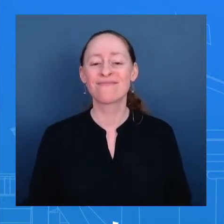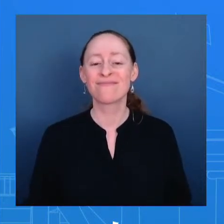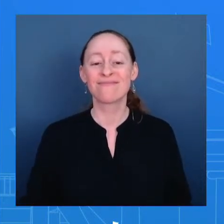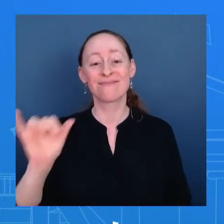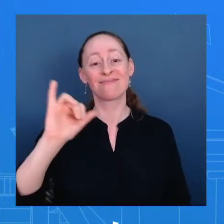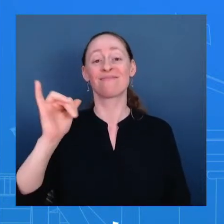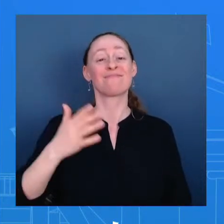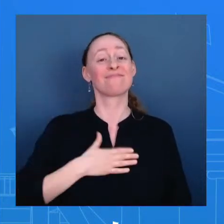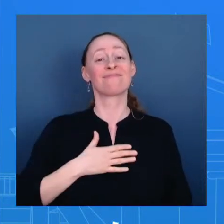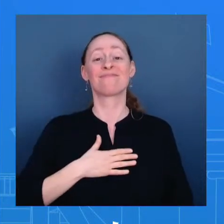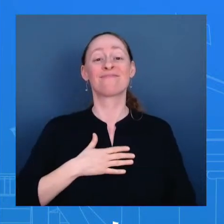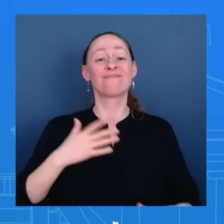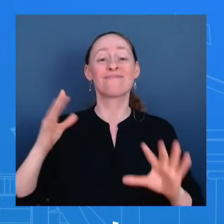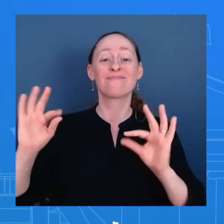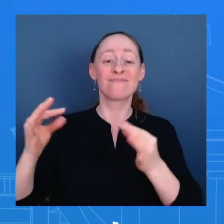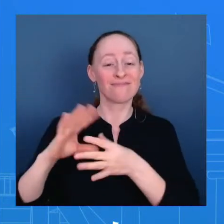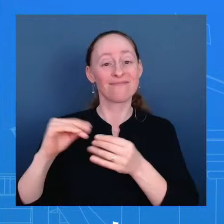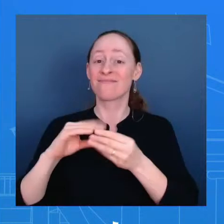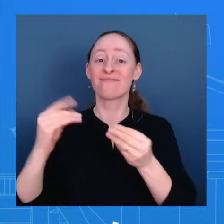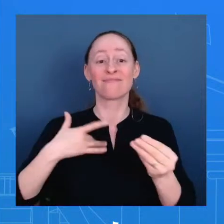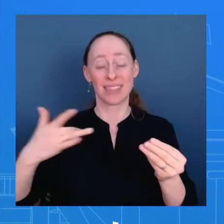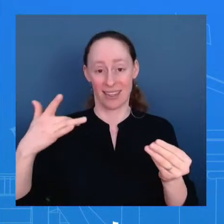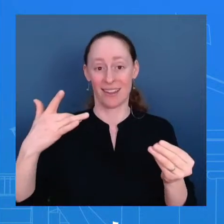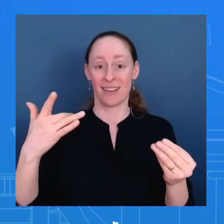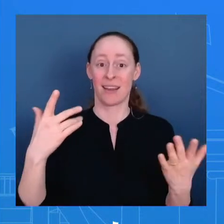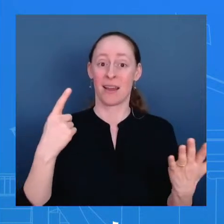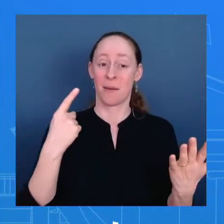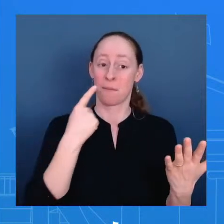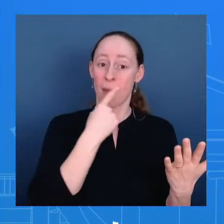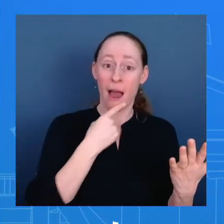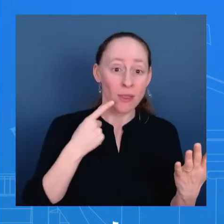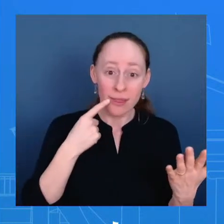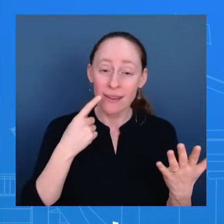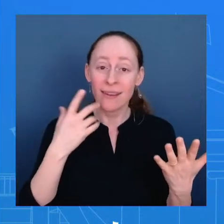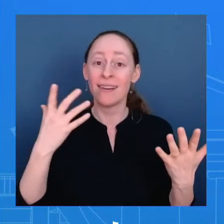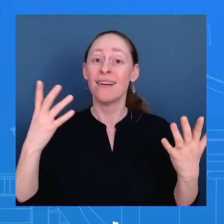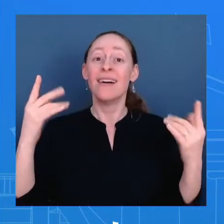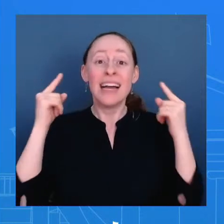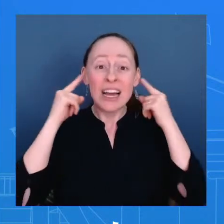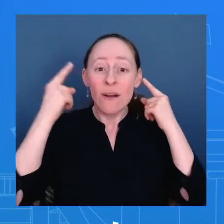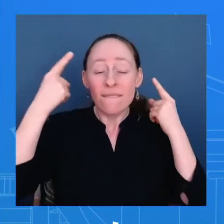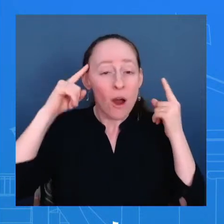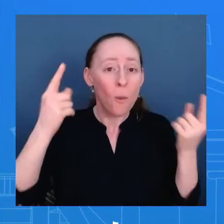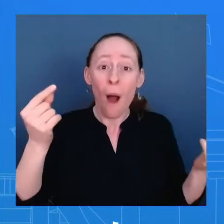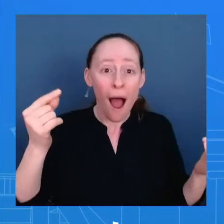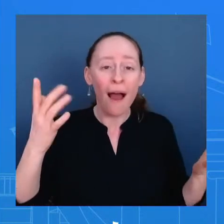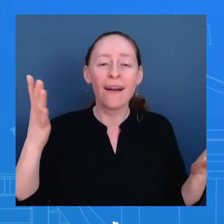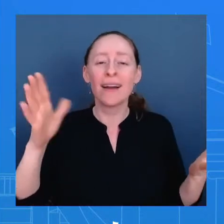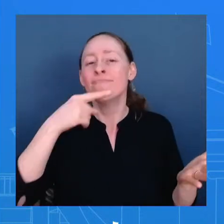And really wanted to lean in with these young leaders to hear what they wanted to hear on their very special commencement day.